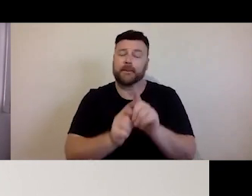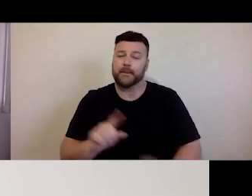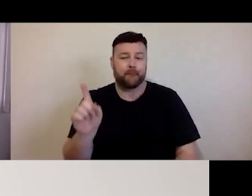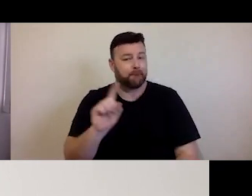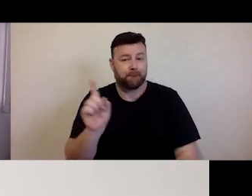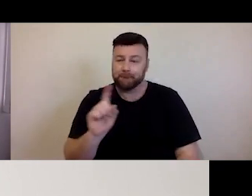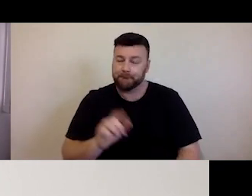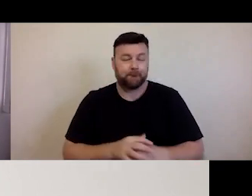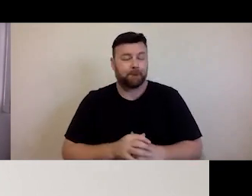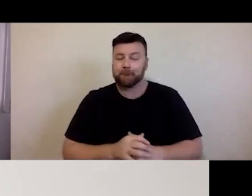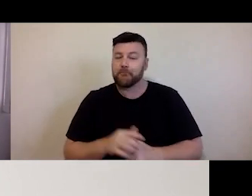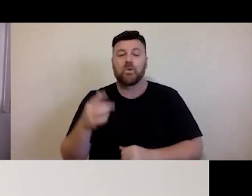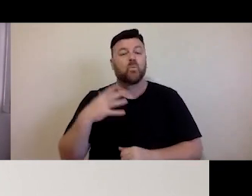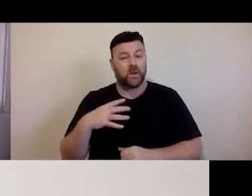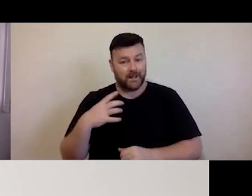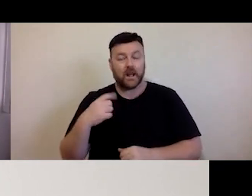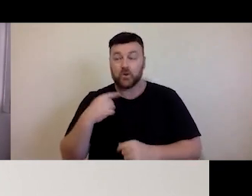this space, we acknowledge that we have inherited from generations